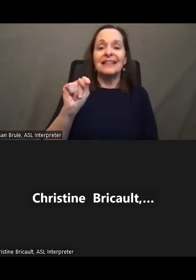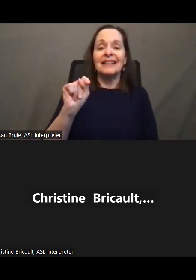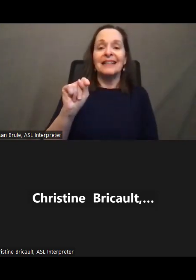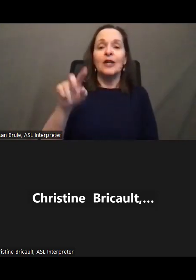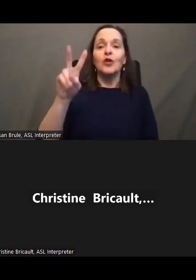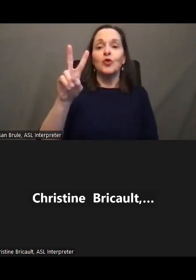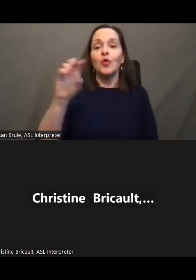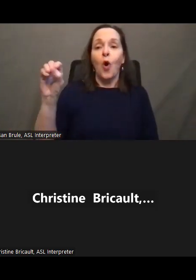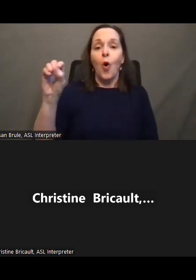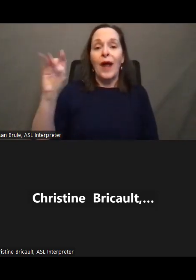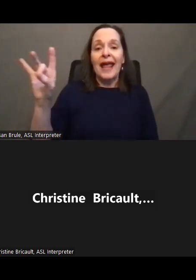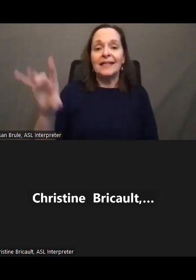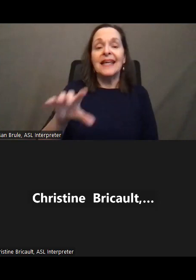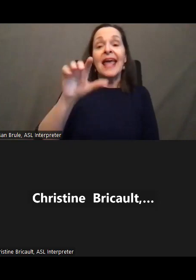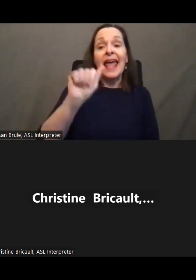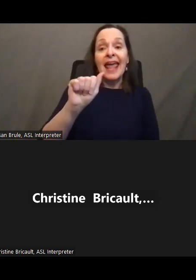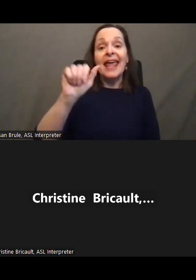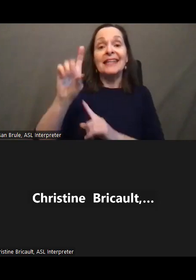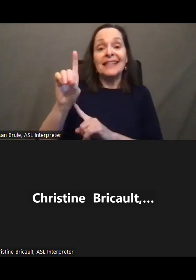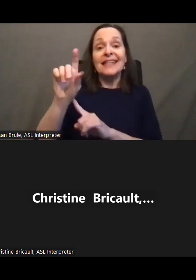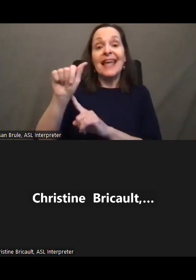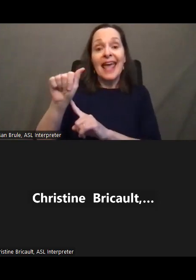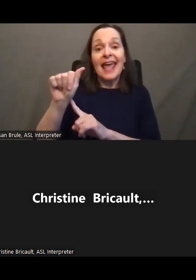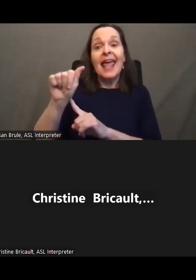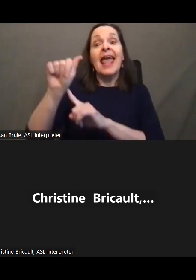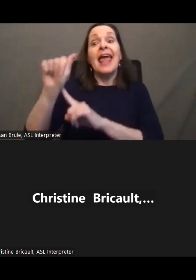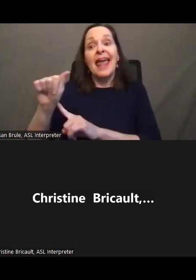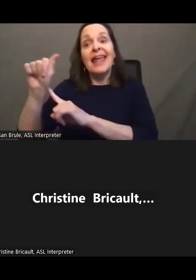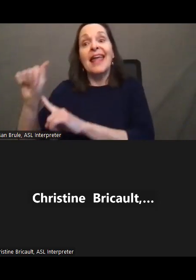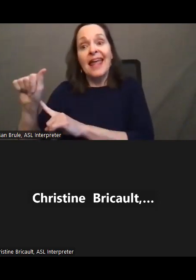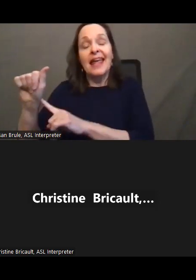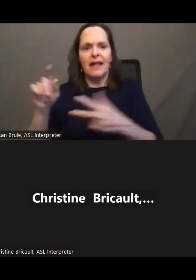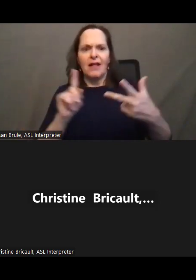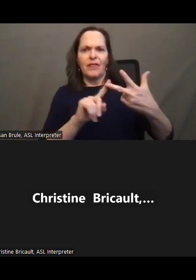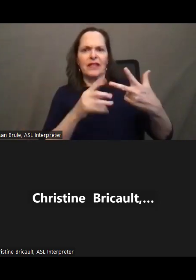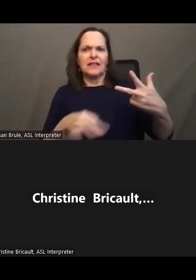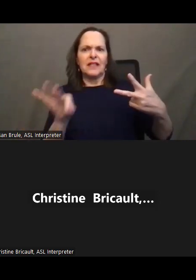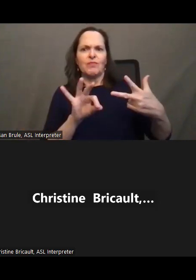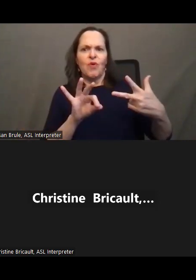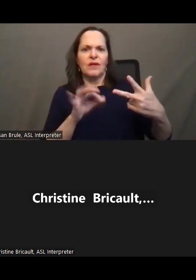Because congress took a look at how the courts had been interpreting the ADA